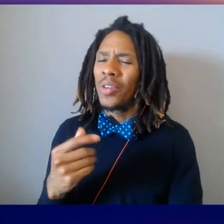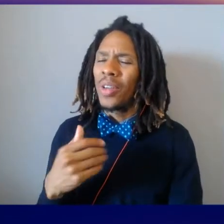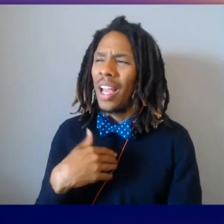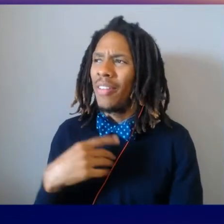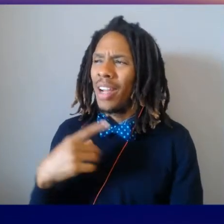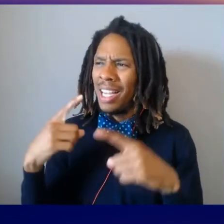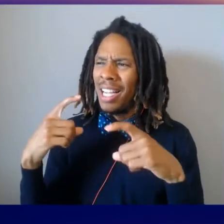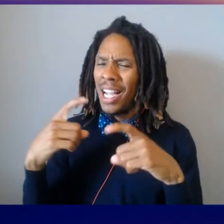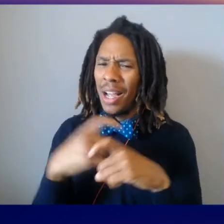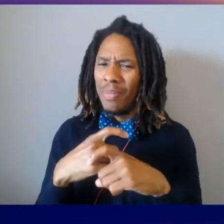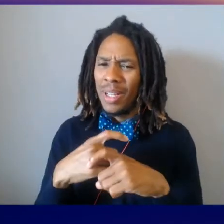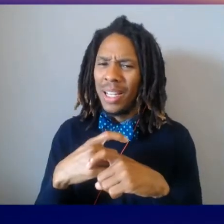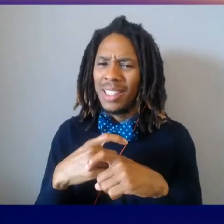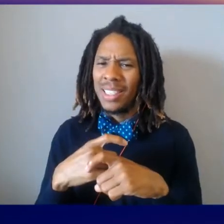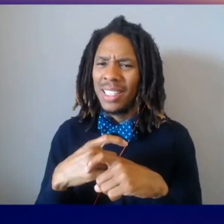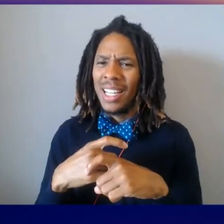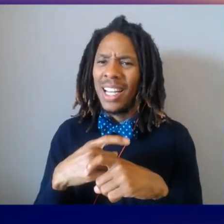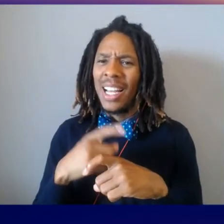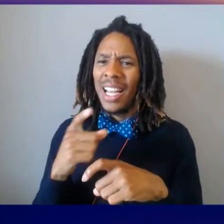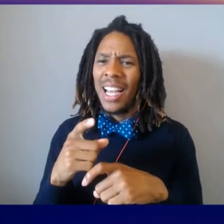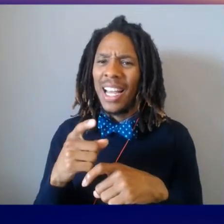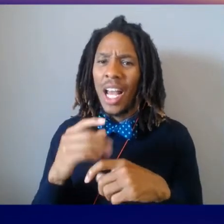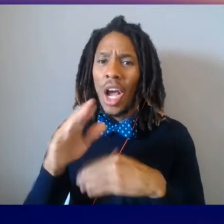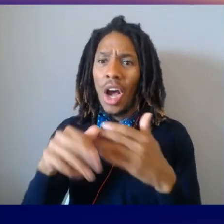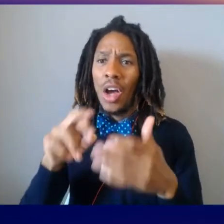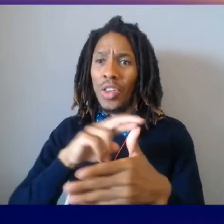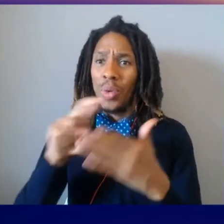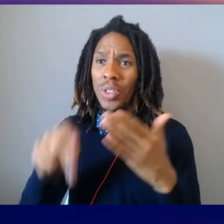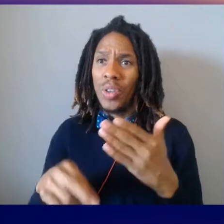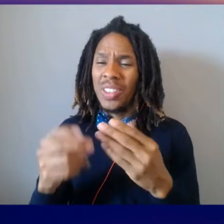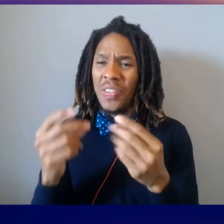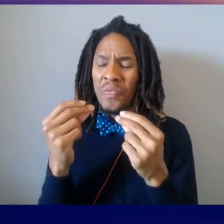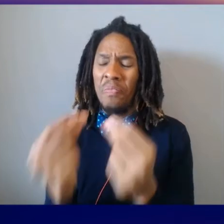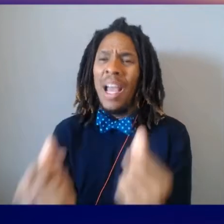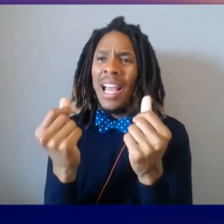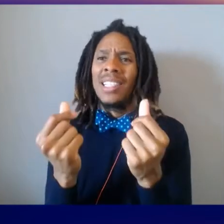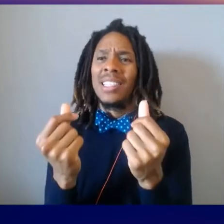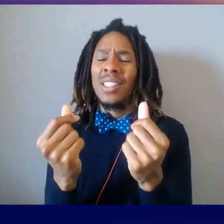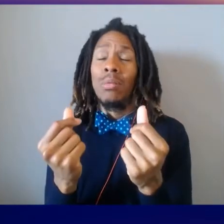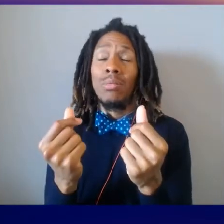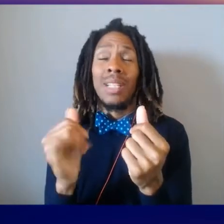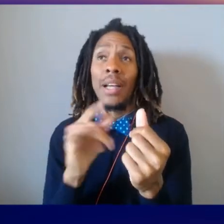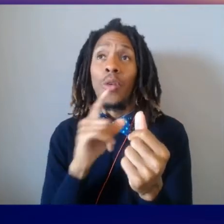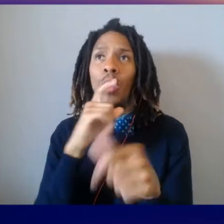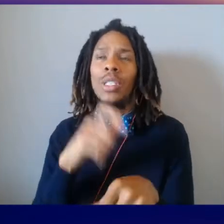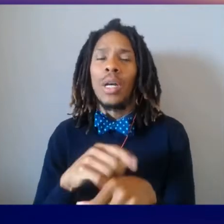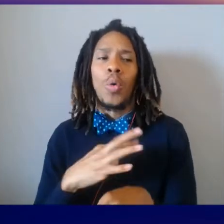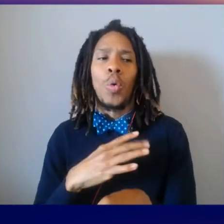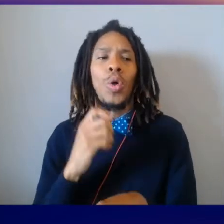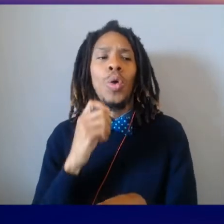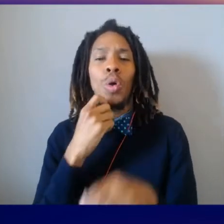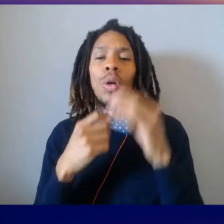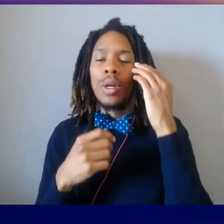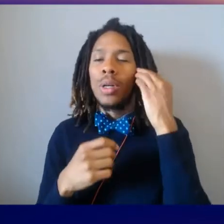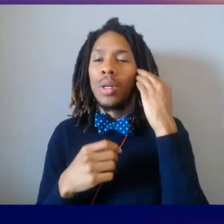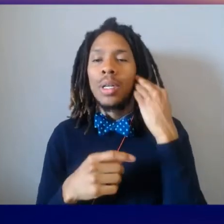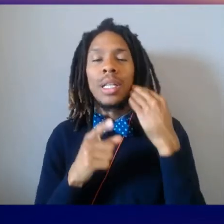and it returned almost nearest real time. Very fast. Right? - Super fast. Yeah. It was super cool. Yeah. This is a product we're very, very excited about.